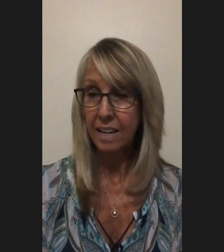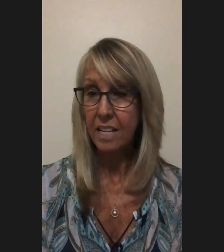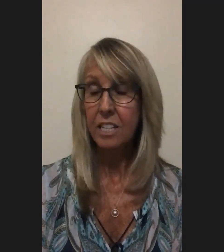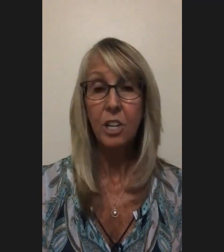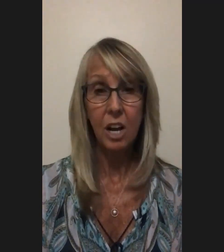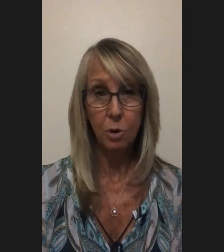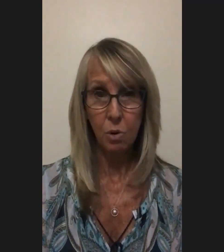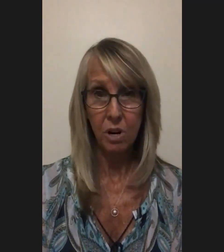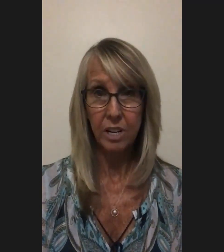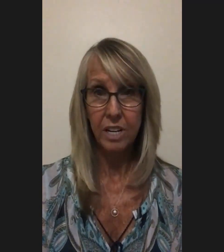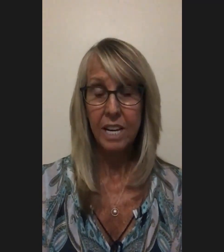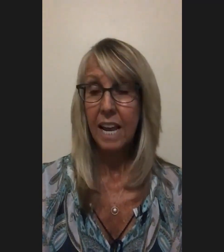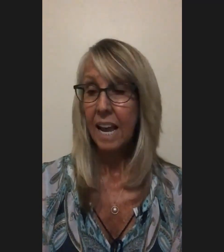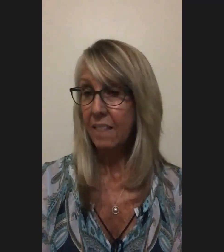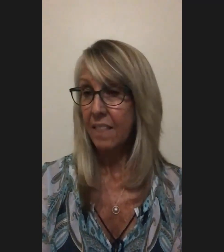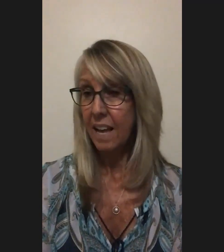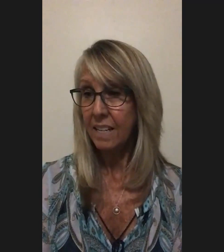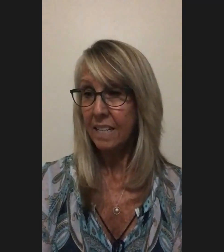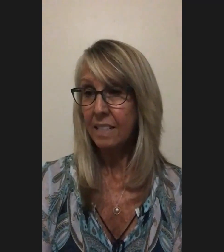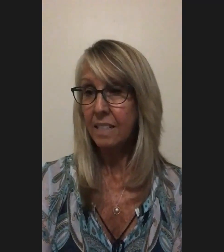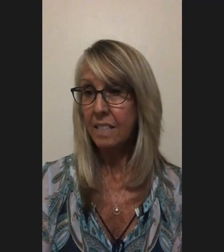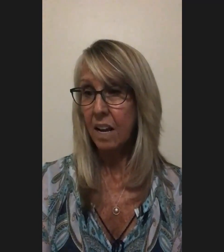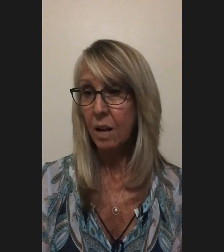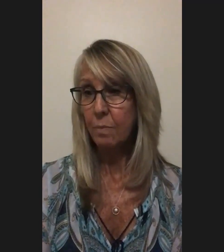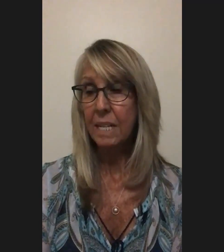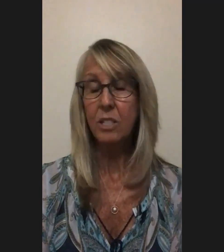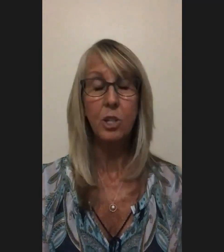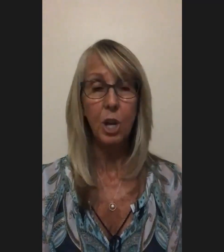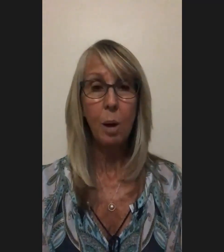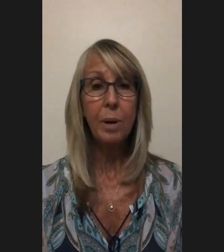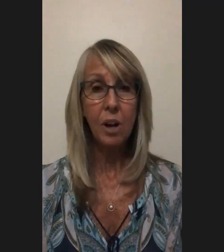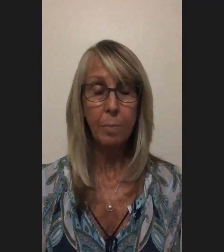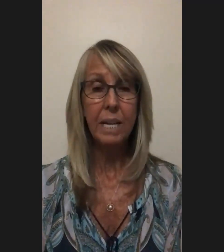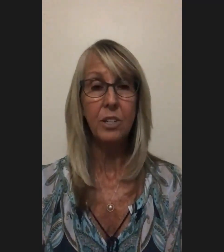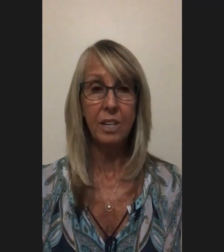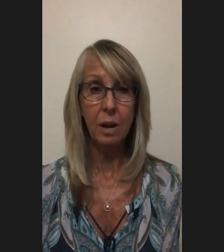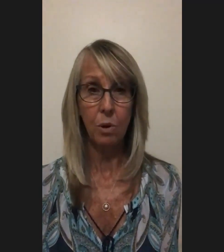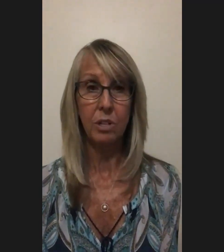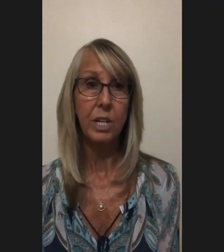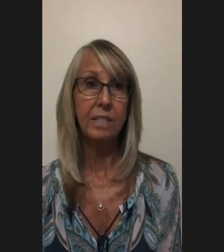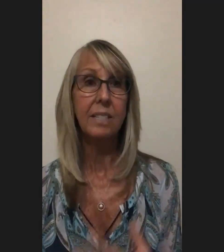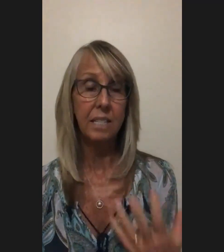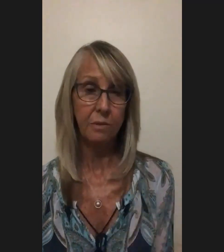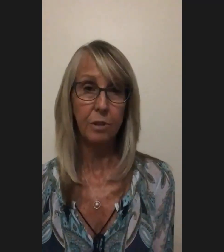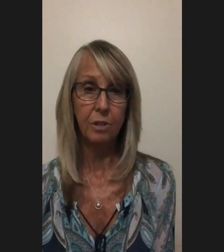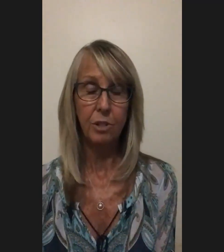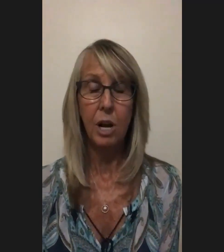and that is, it's the job accommodation network. JAN stands for job